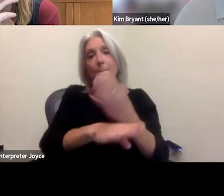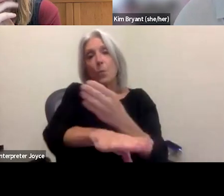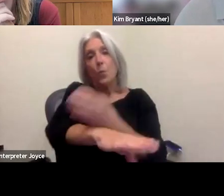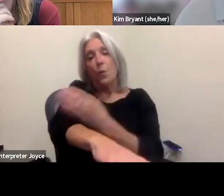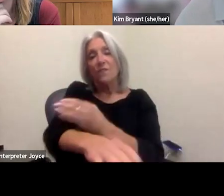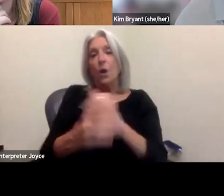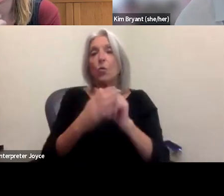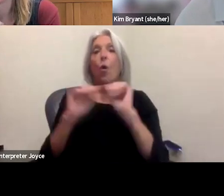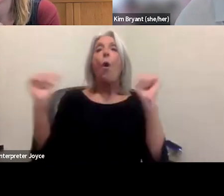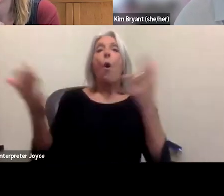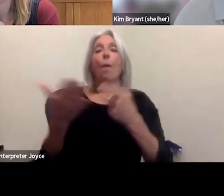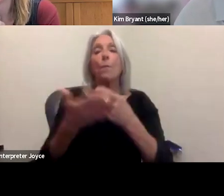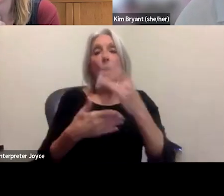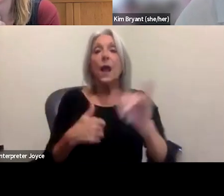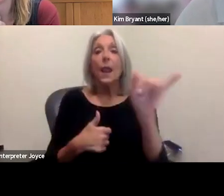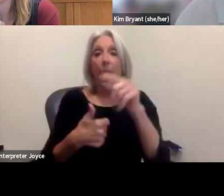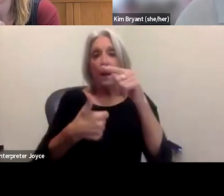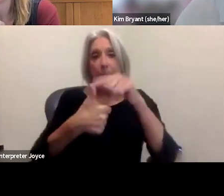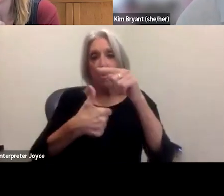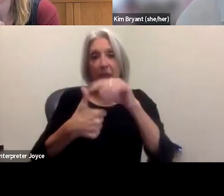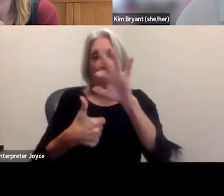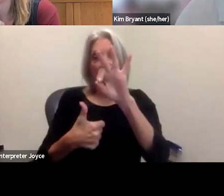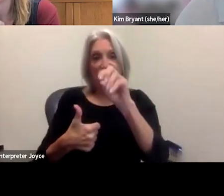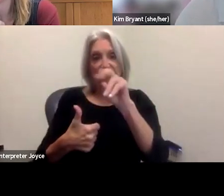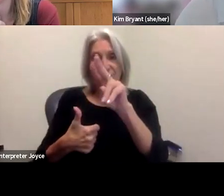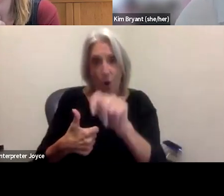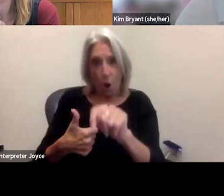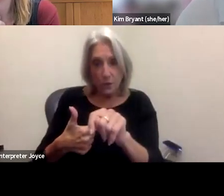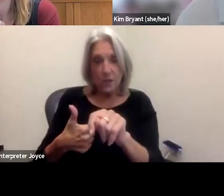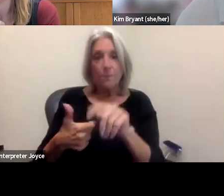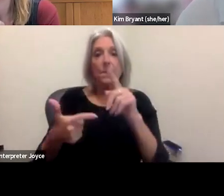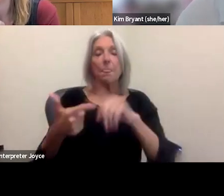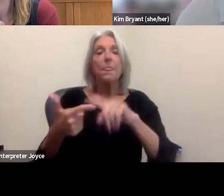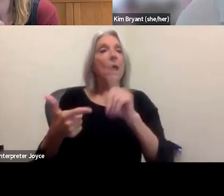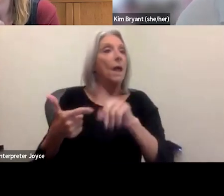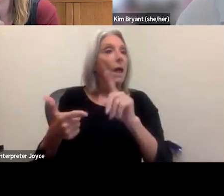And products such as like font and iconography sizing.